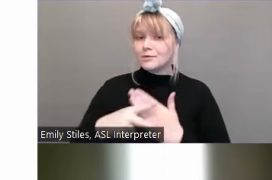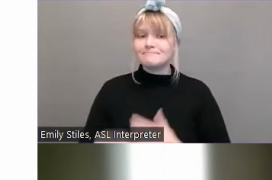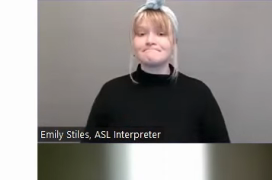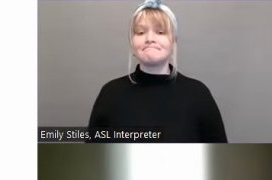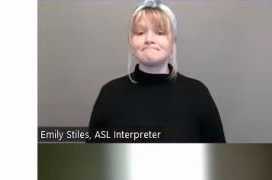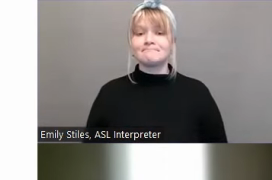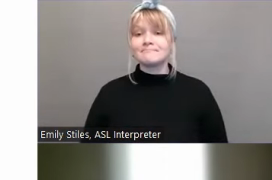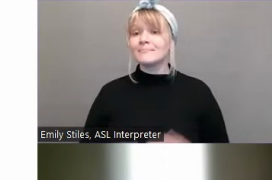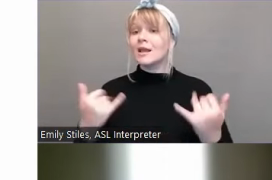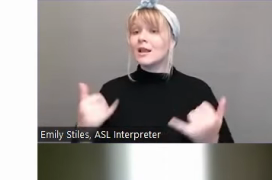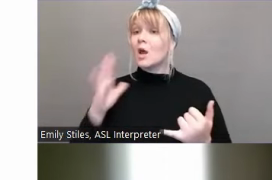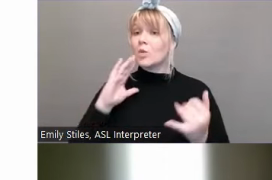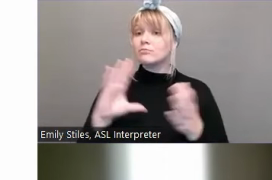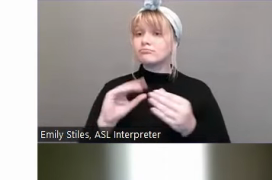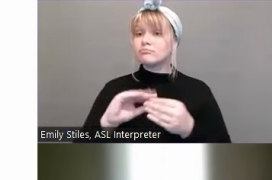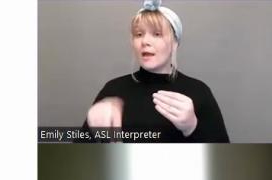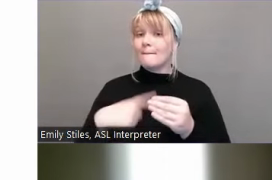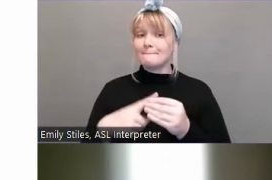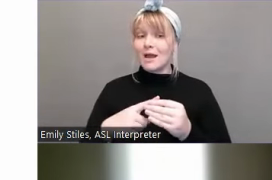If you go to the next slide please.